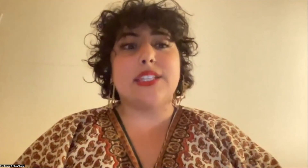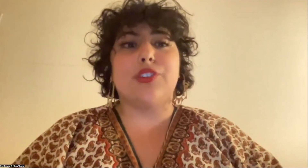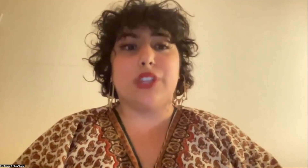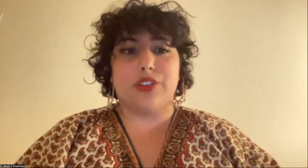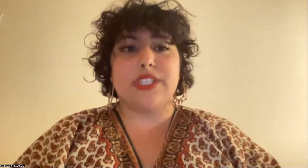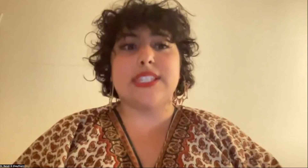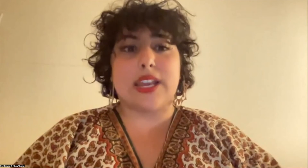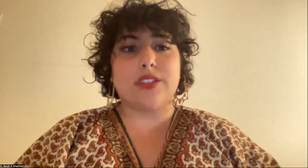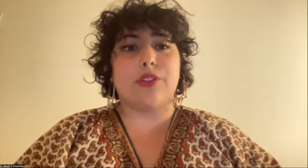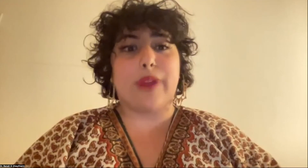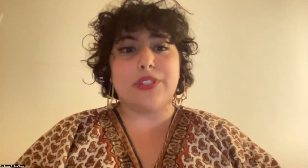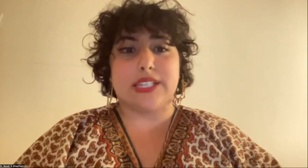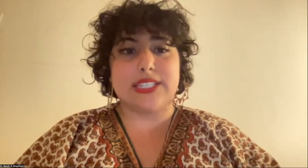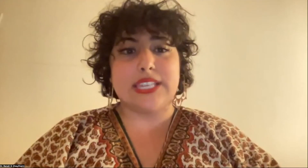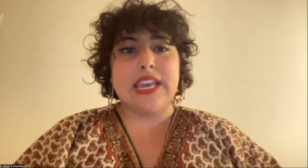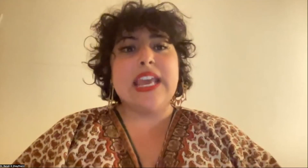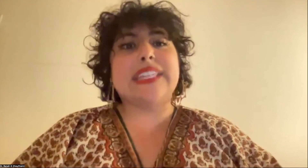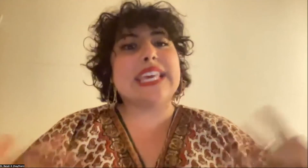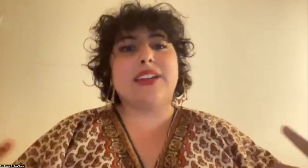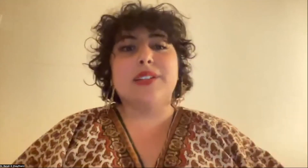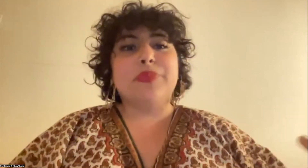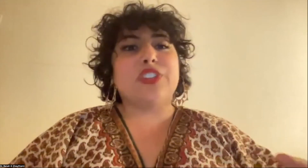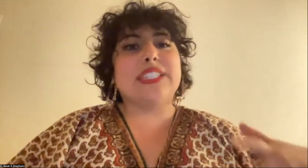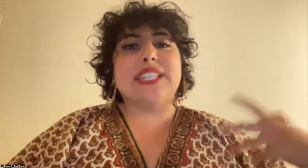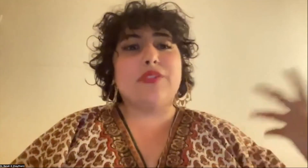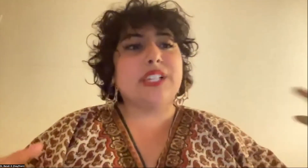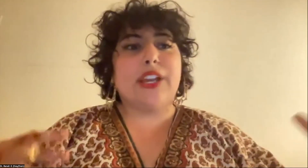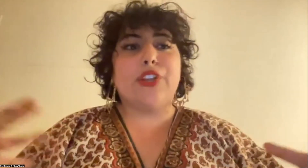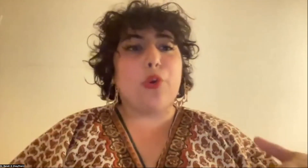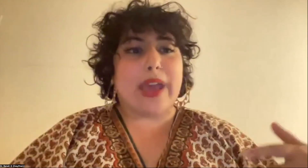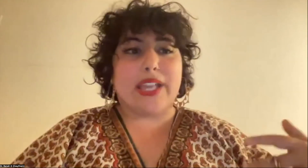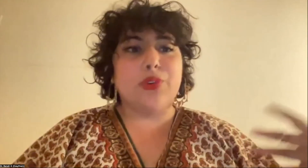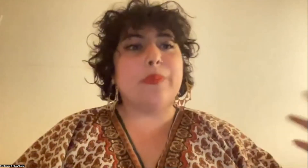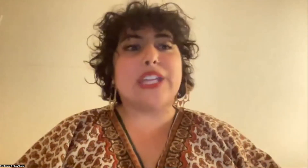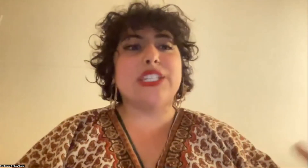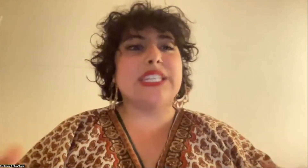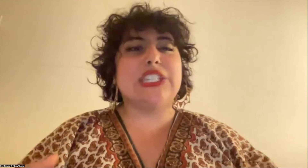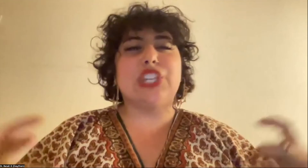in your ears and signs all around us. It’s like there is a self-declared Nomad who imagines he is